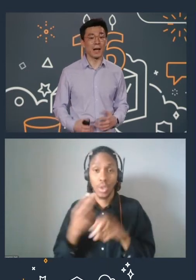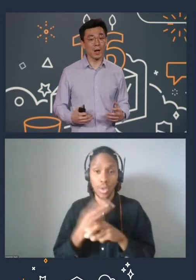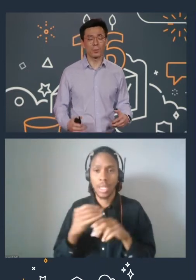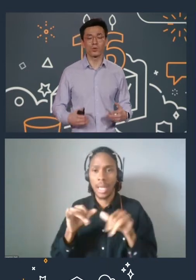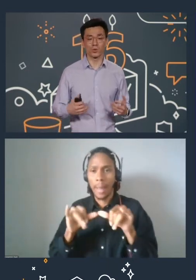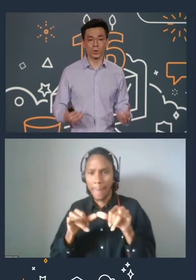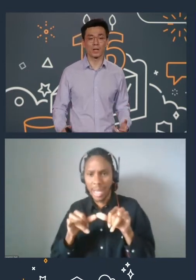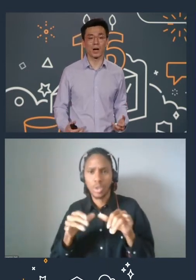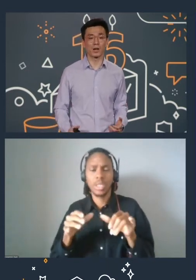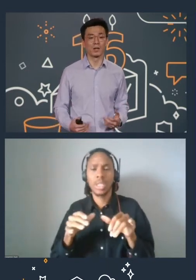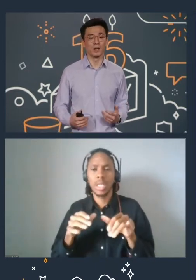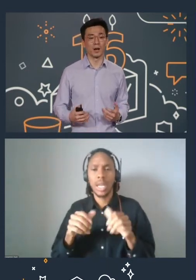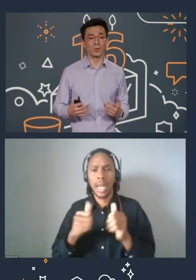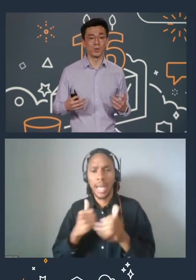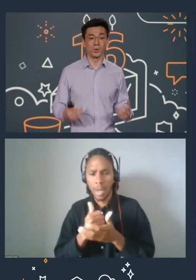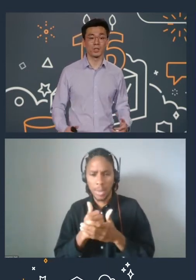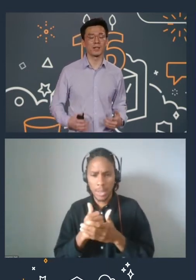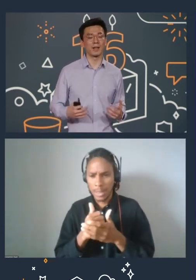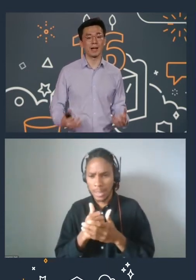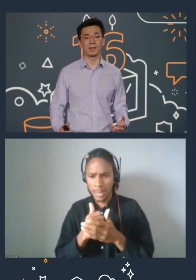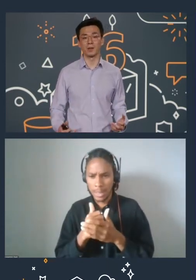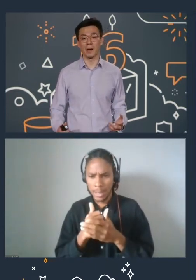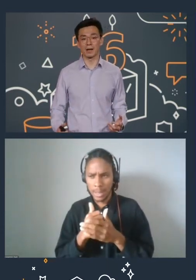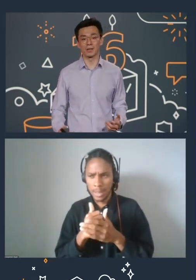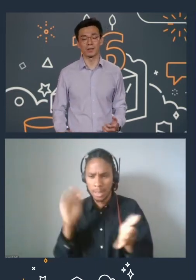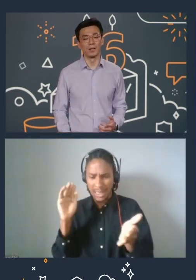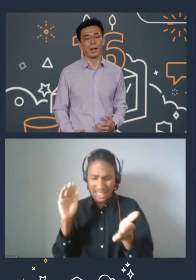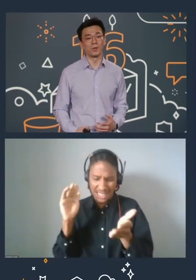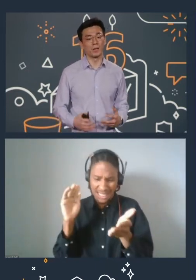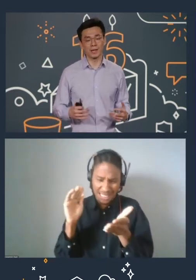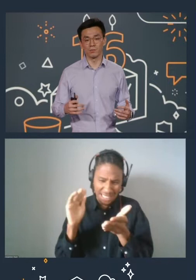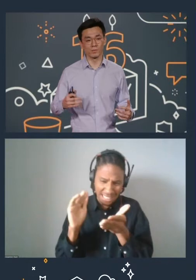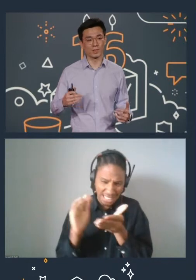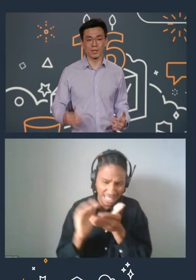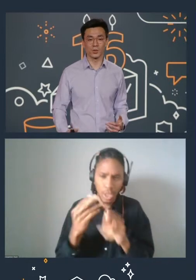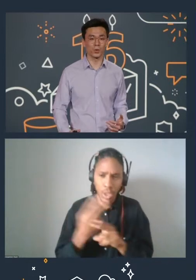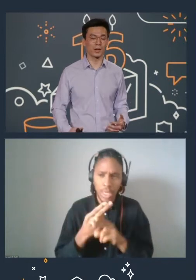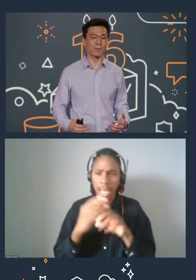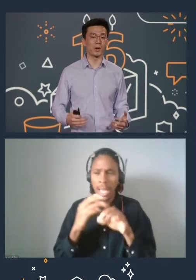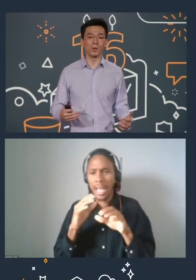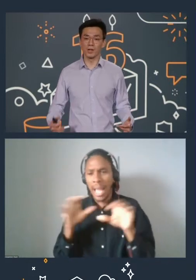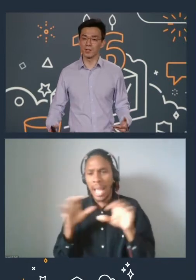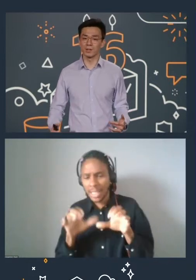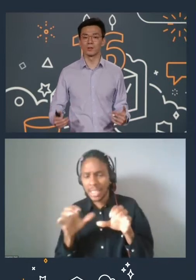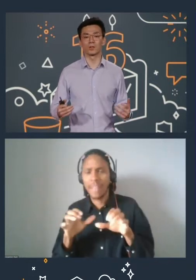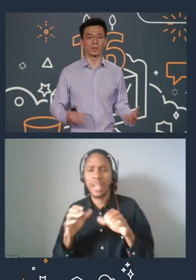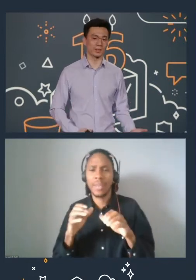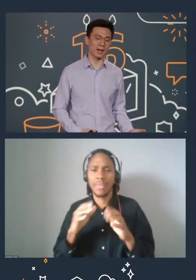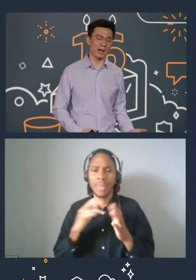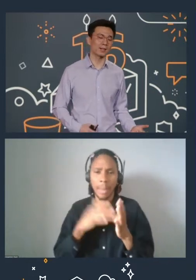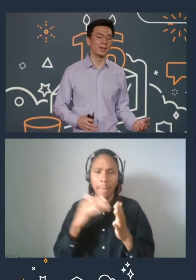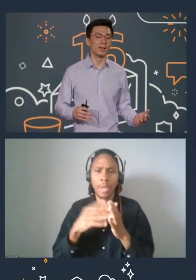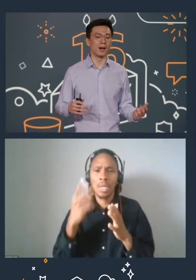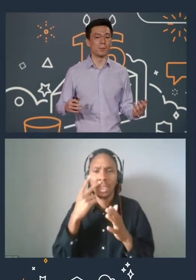That help you drill down your usage and activity patterns. And you can see the drill down by region, storage class,